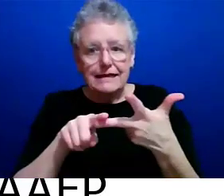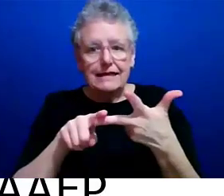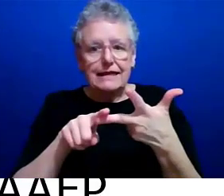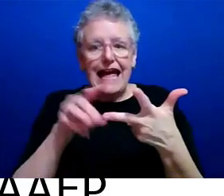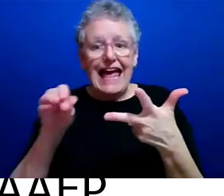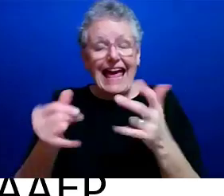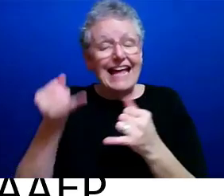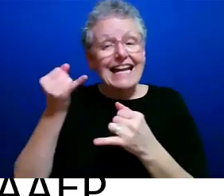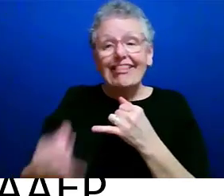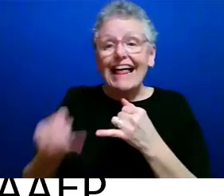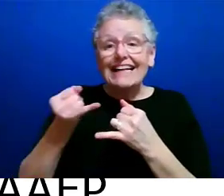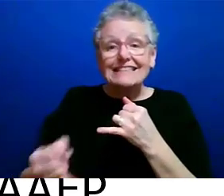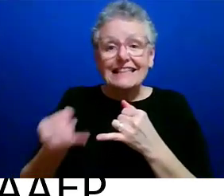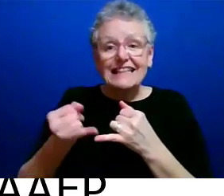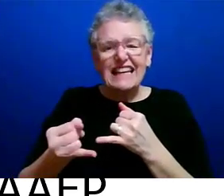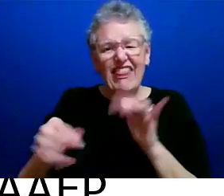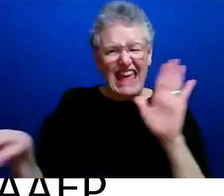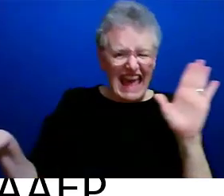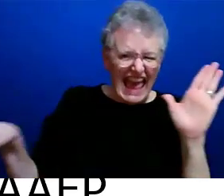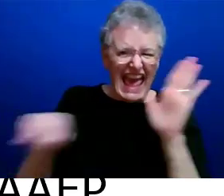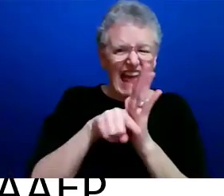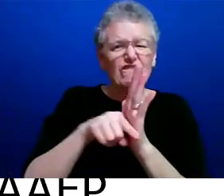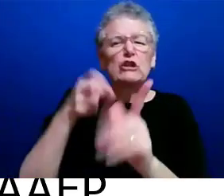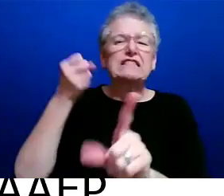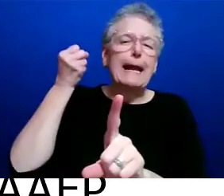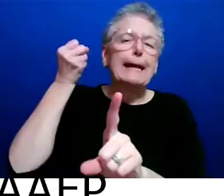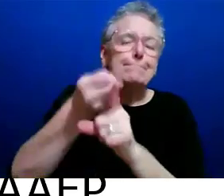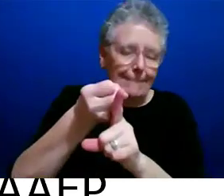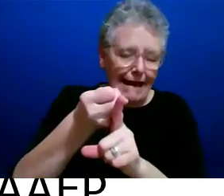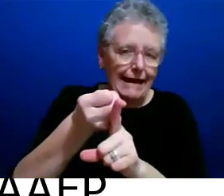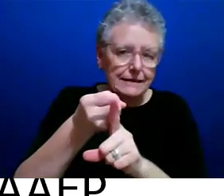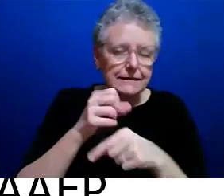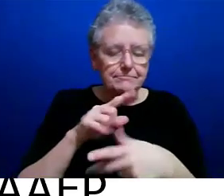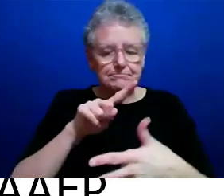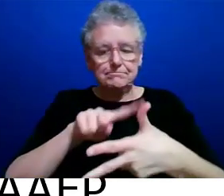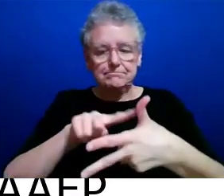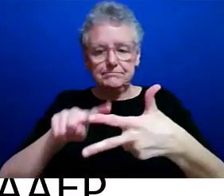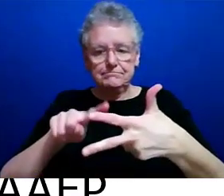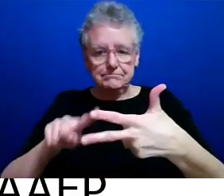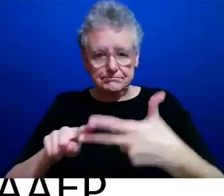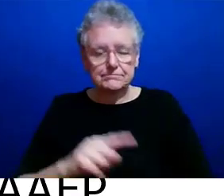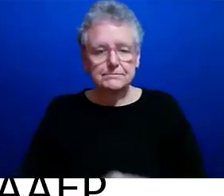and lastly, the adverse impact.